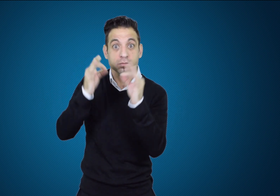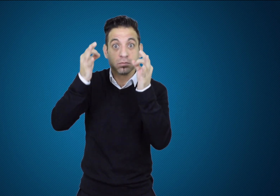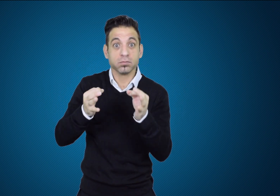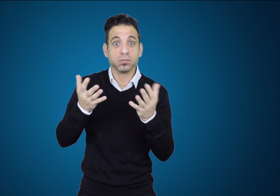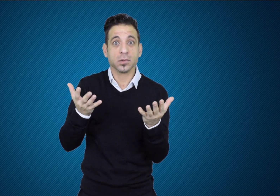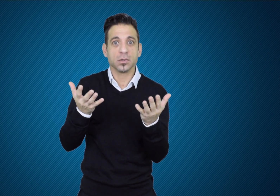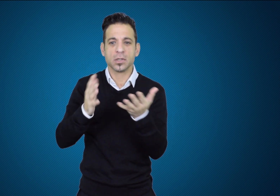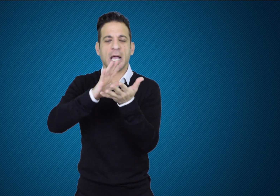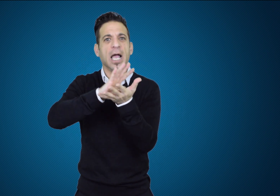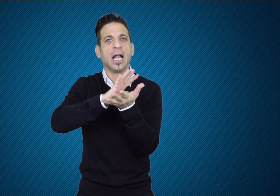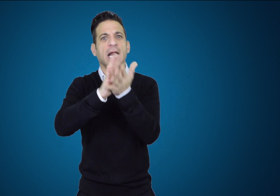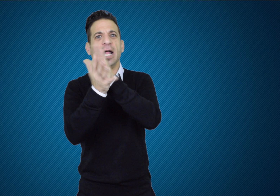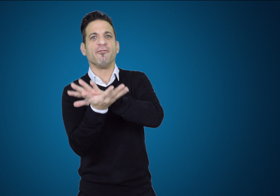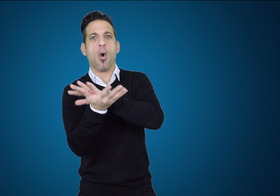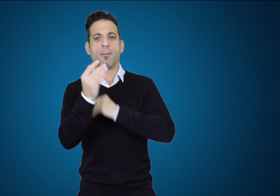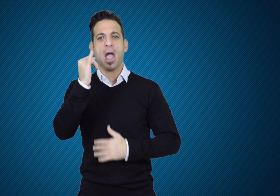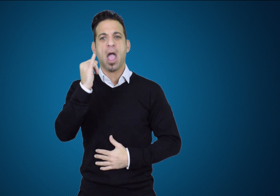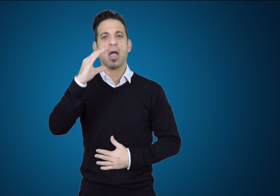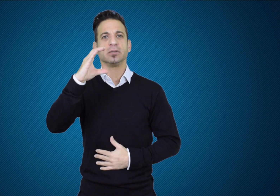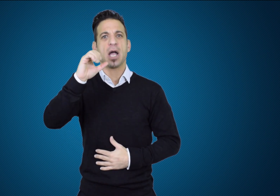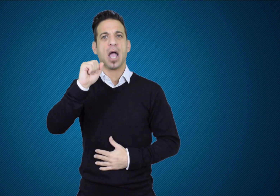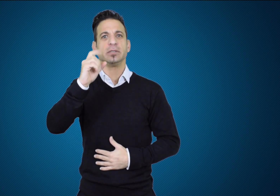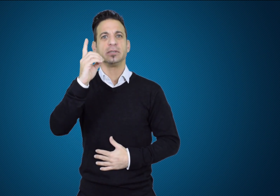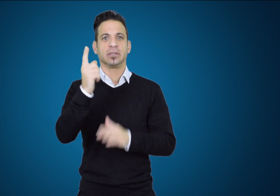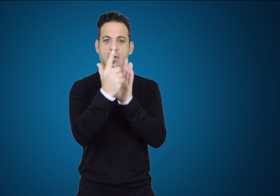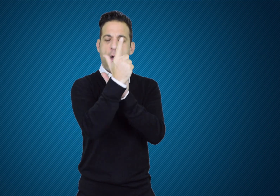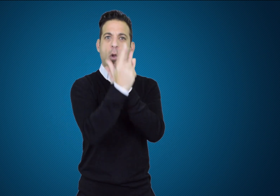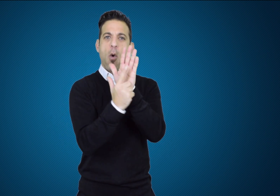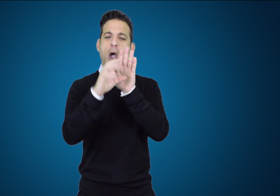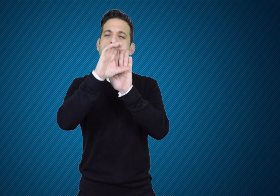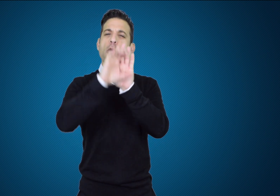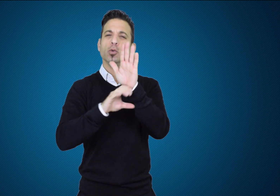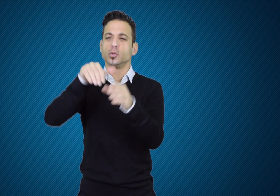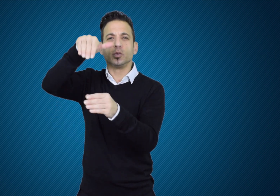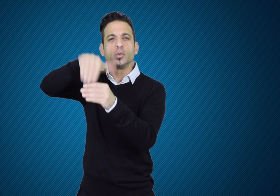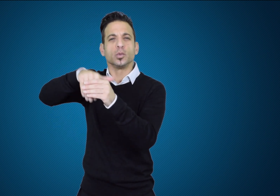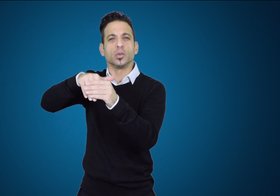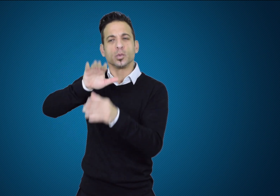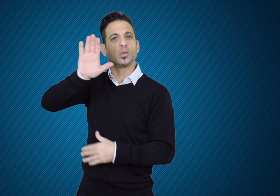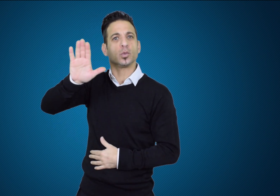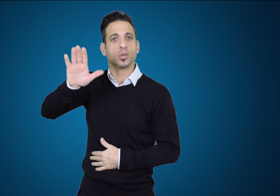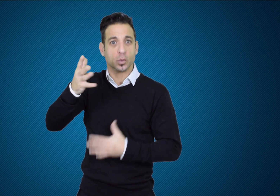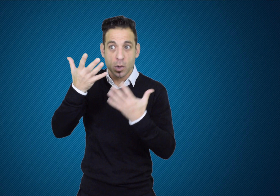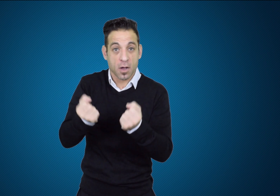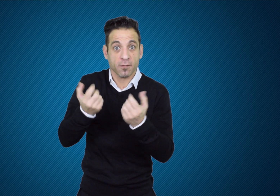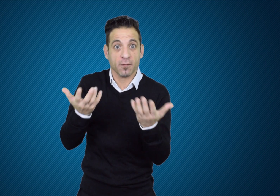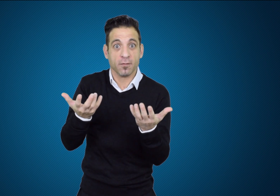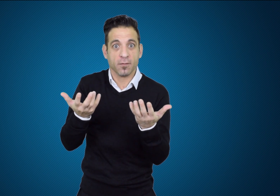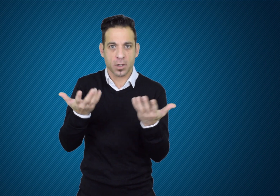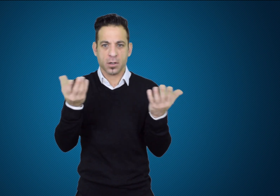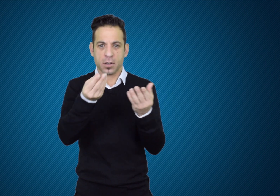reforming the ICSD Bylaws & Constitution,